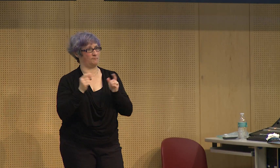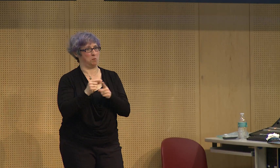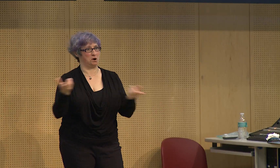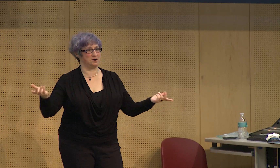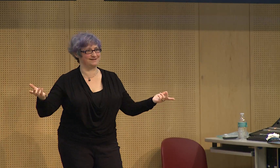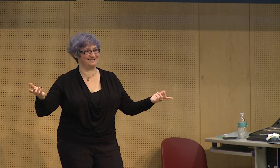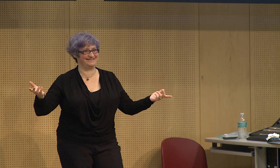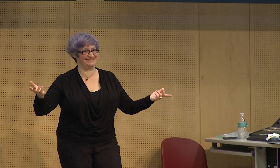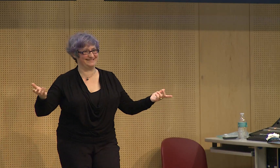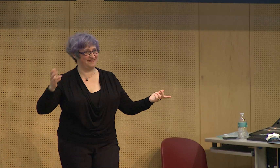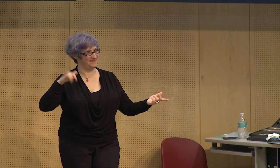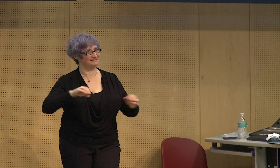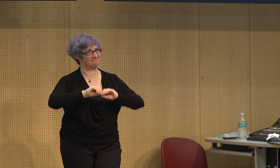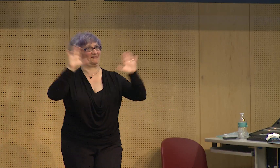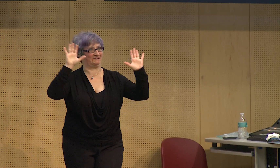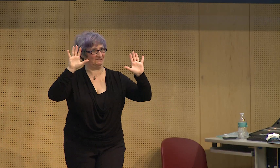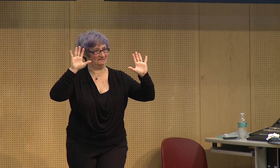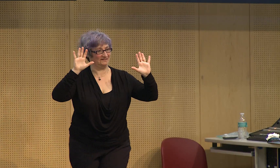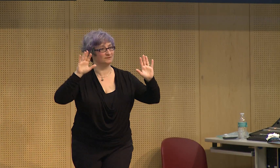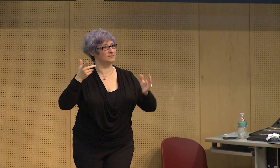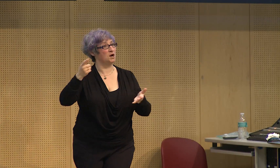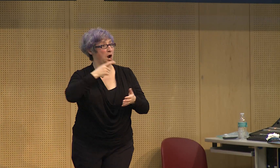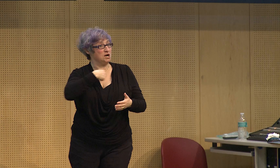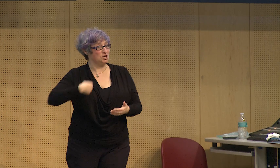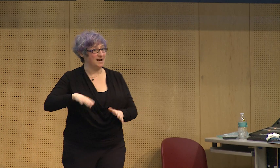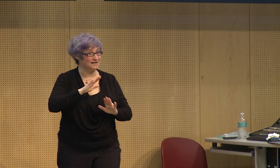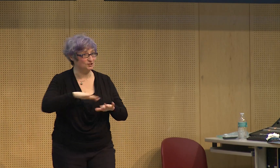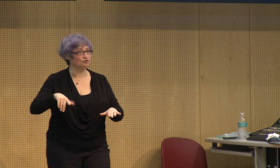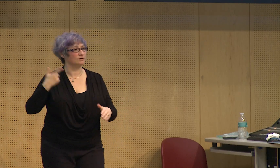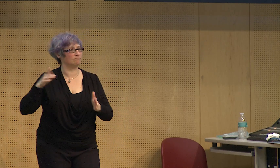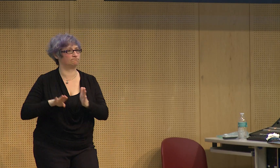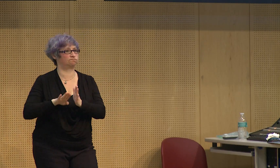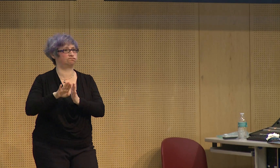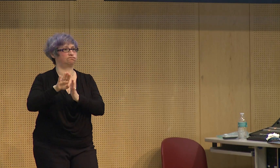the quantity 11 in the language is represented by 10 plus one.